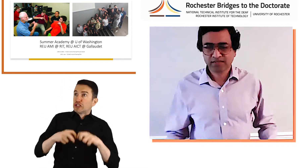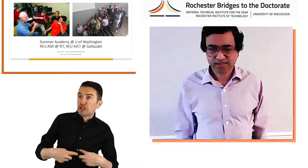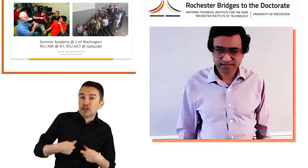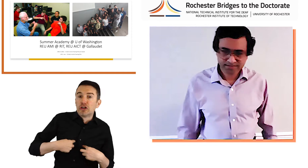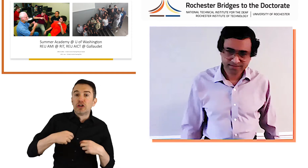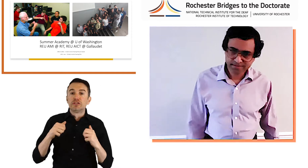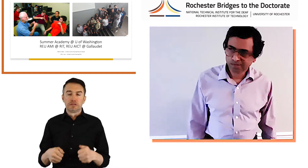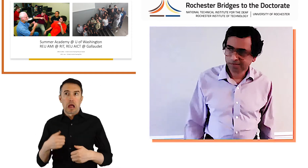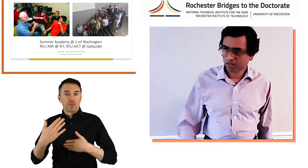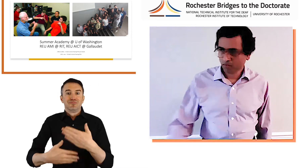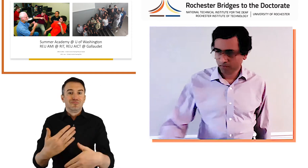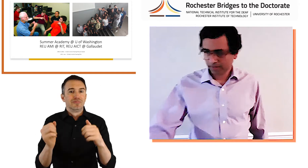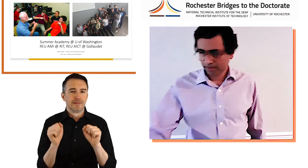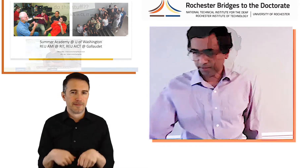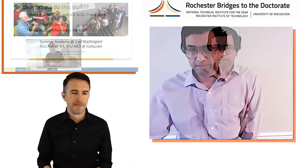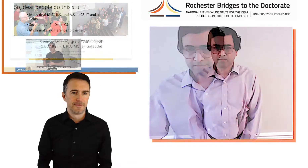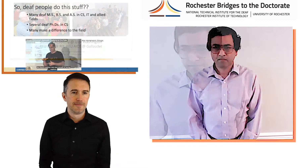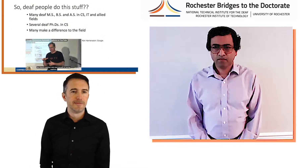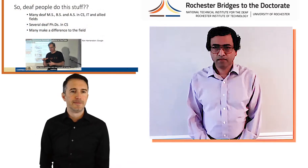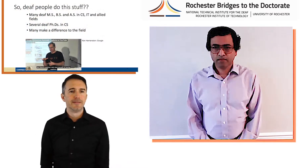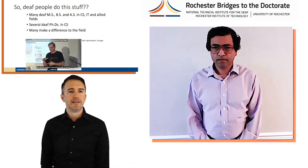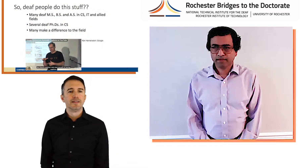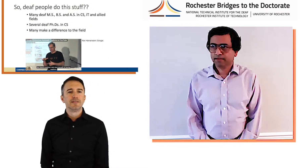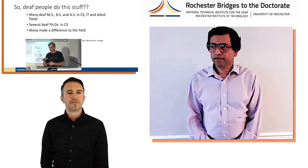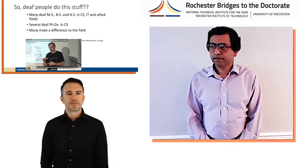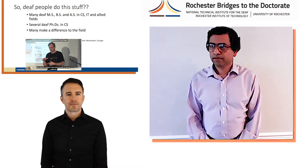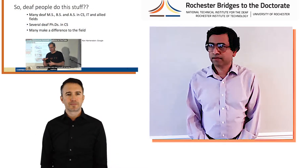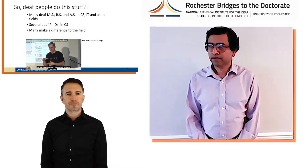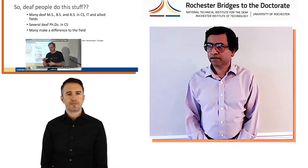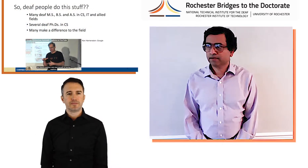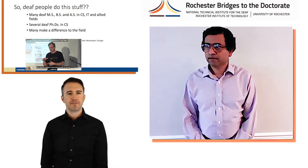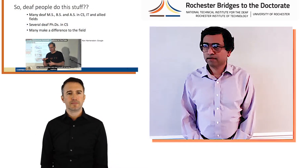the research opportunities and development opportunities that are available to them.